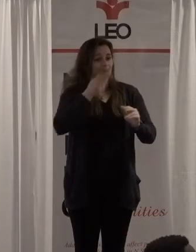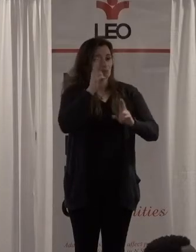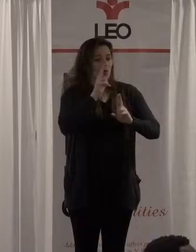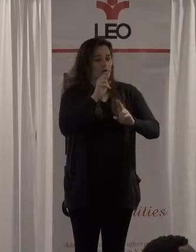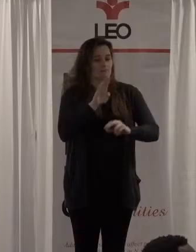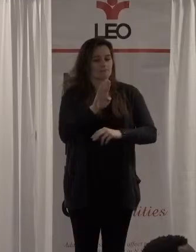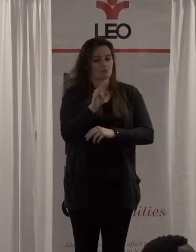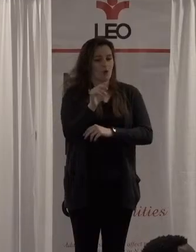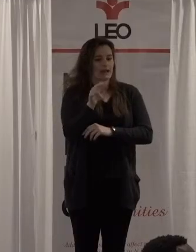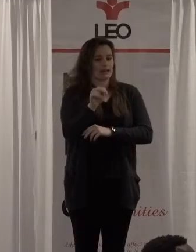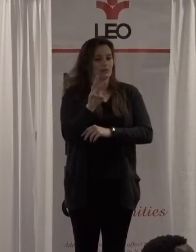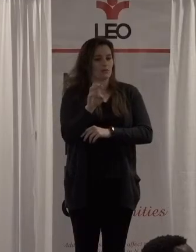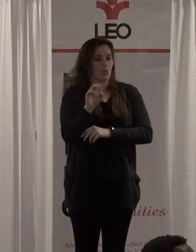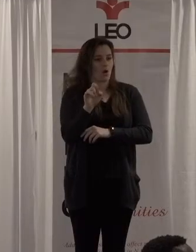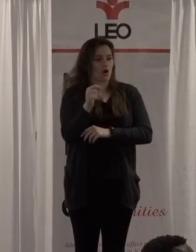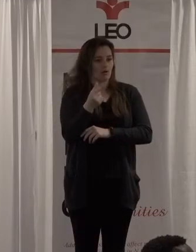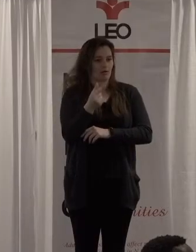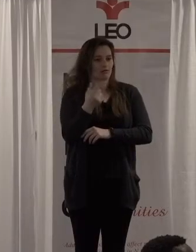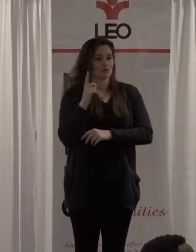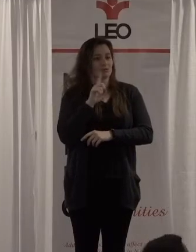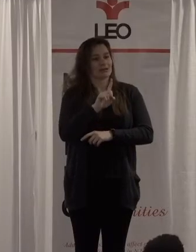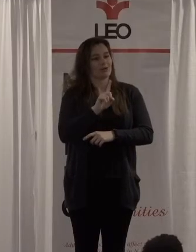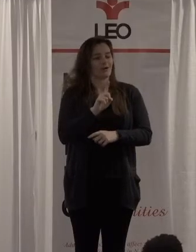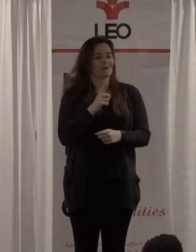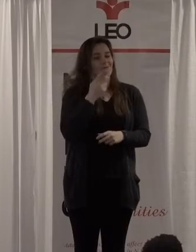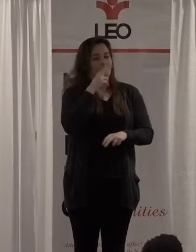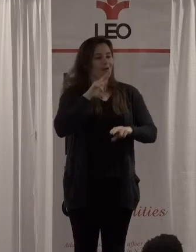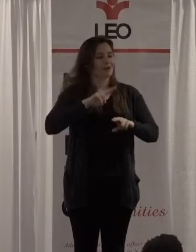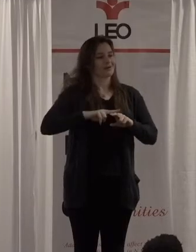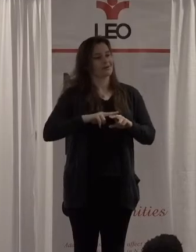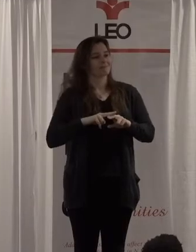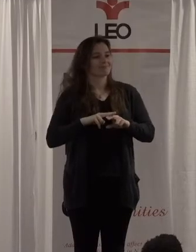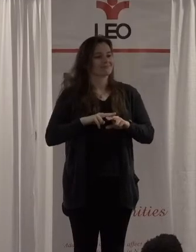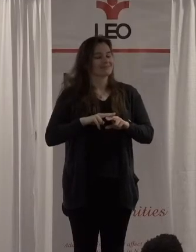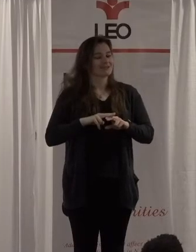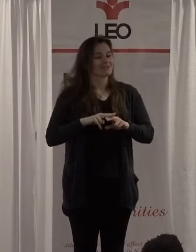WHO IS HERE TODAY FOR A LITTLE BIT OF FUN AND TO PROVIDE REMARKS AND ON BEHALF OF